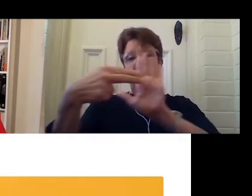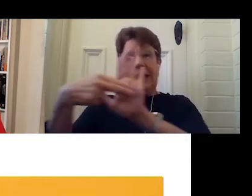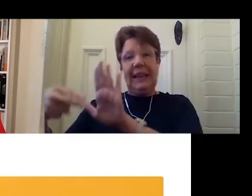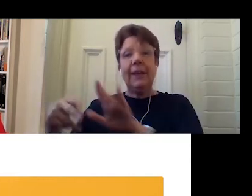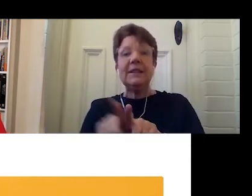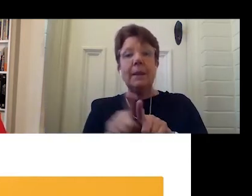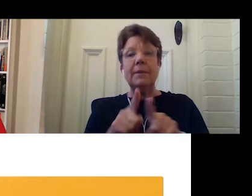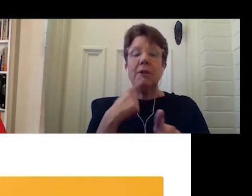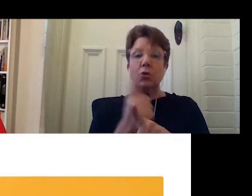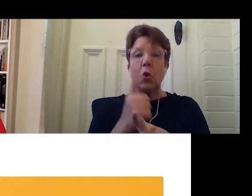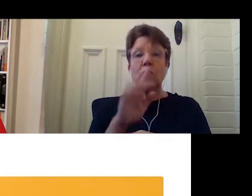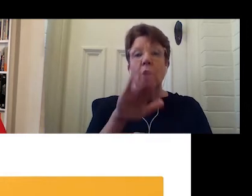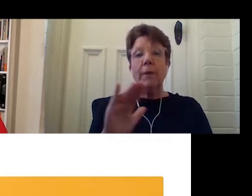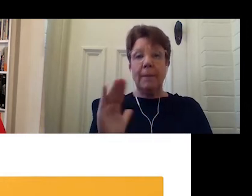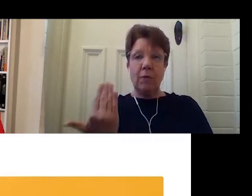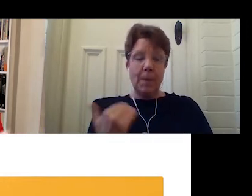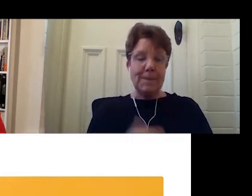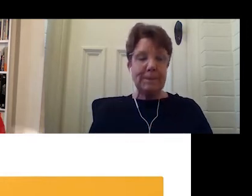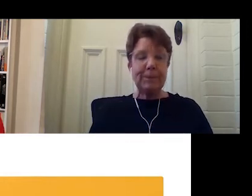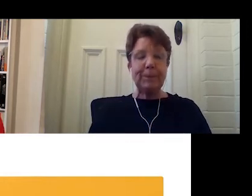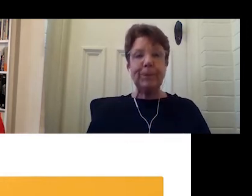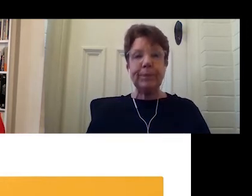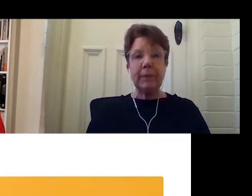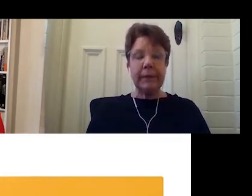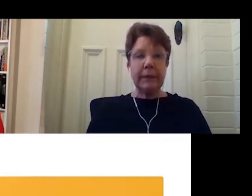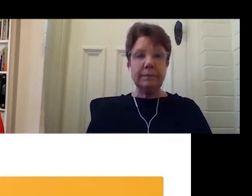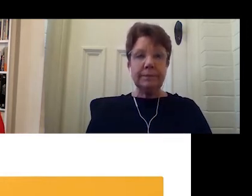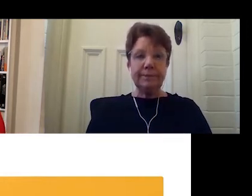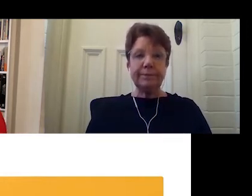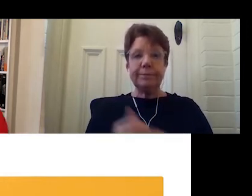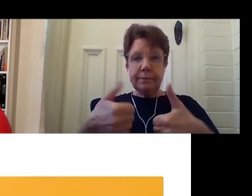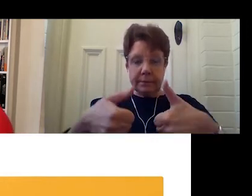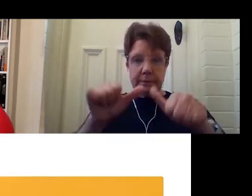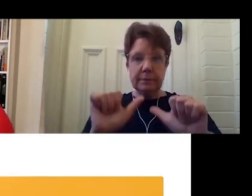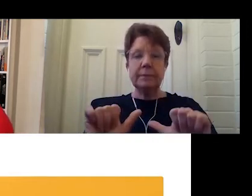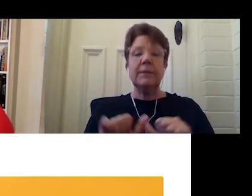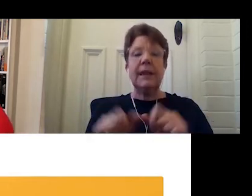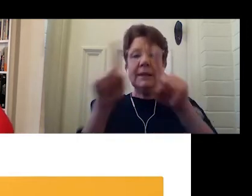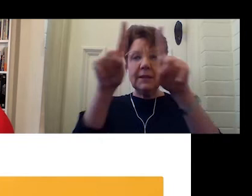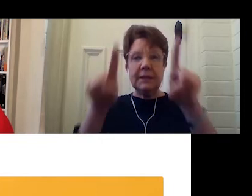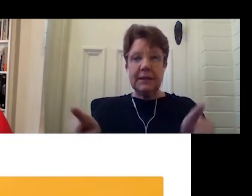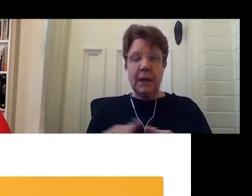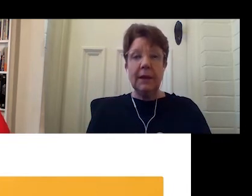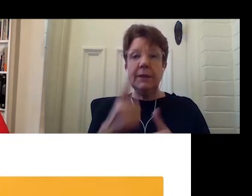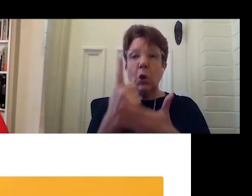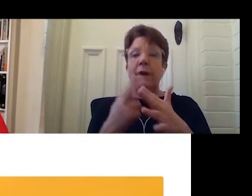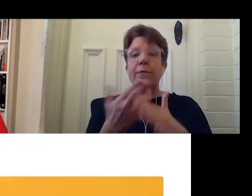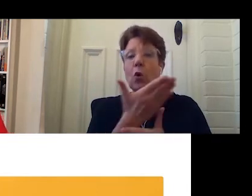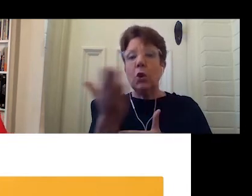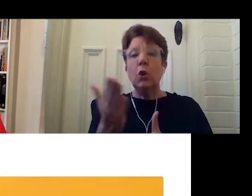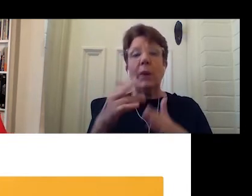on in tip no. 1. Now, the next slide is only for those of you in NSW,